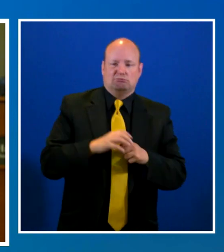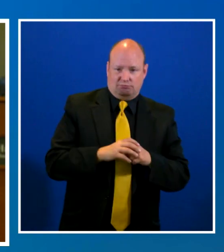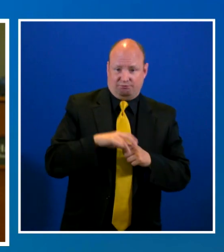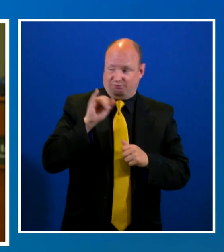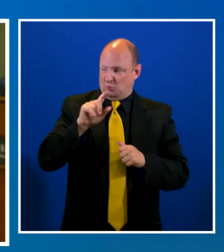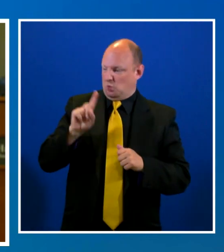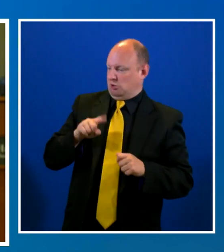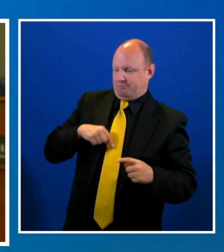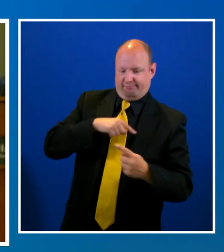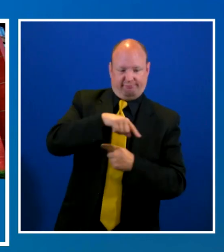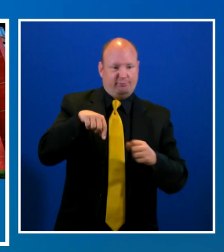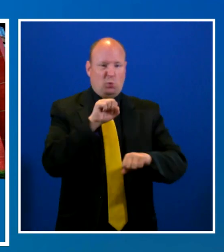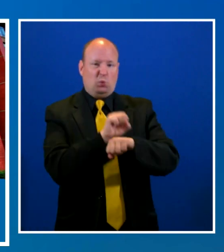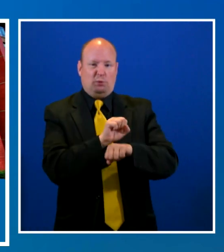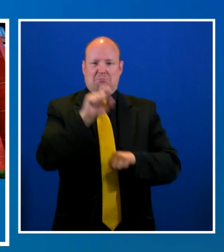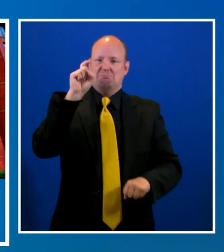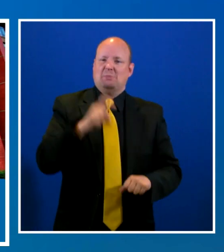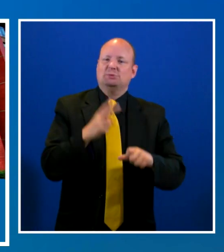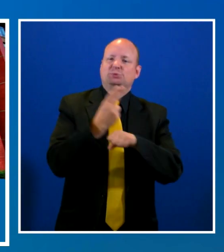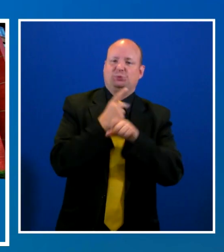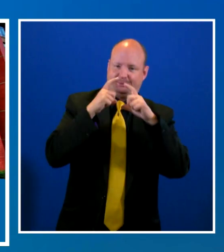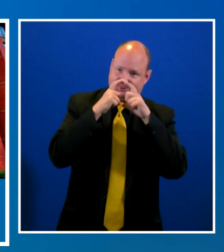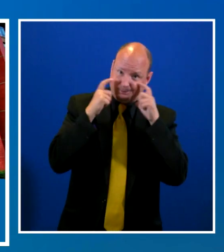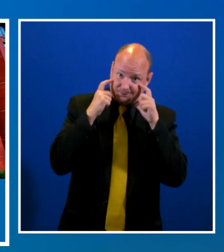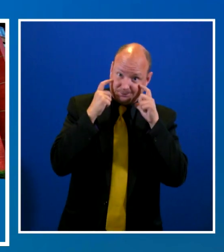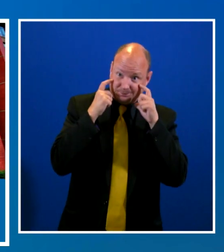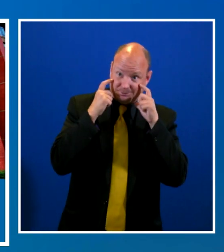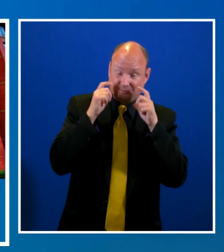As I mentioned in previous updates, the city's permit